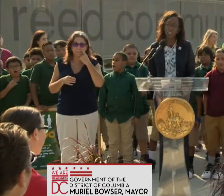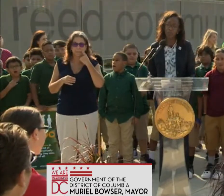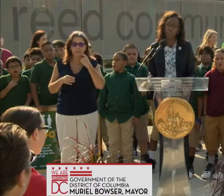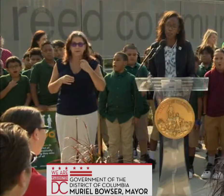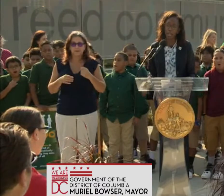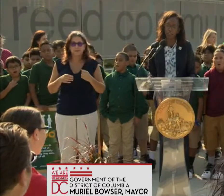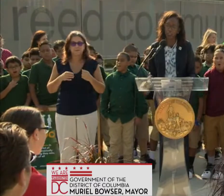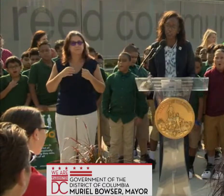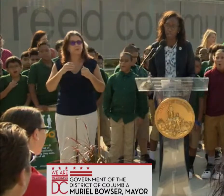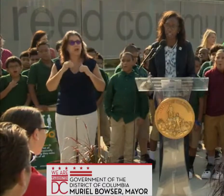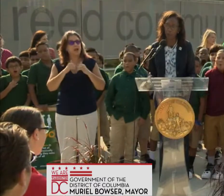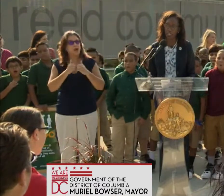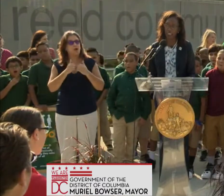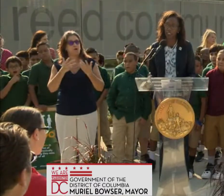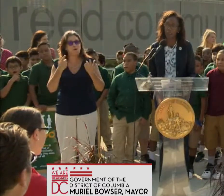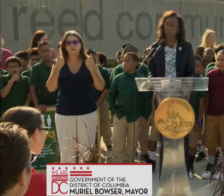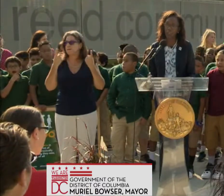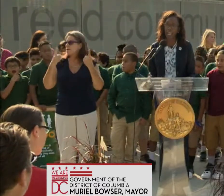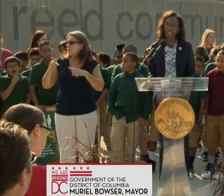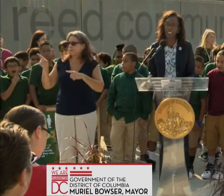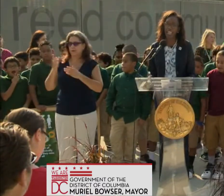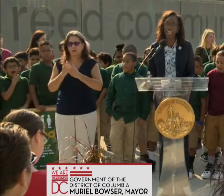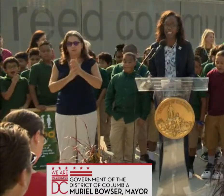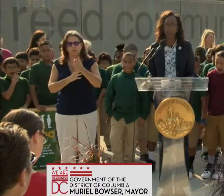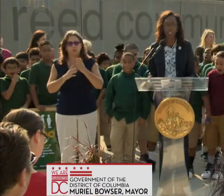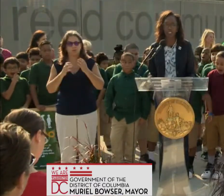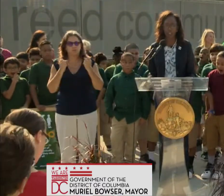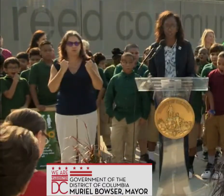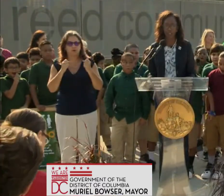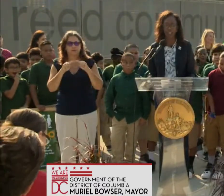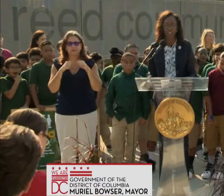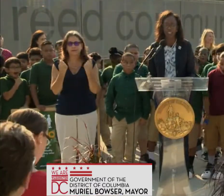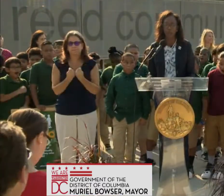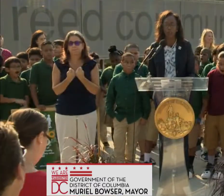to Mayor Bowser's pathways to the middle class and that makes sure that we